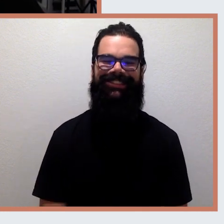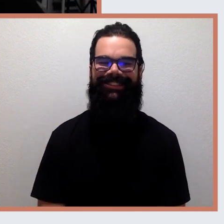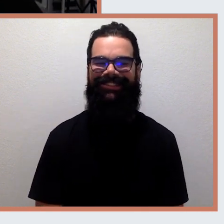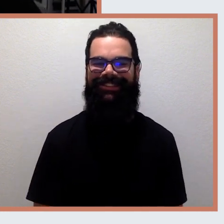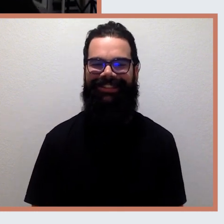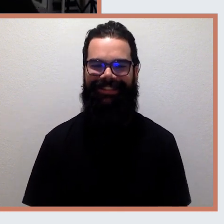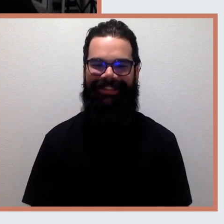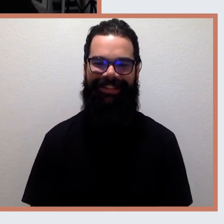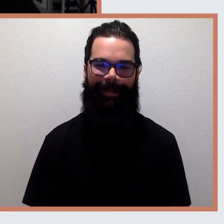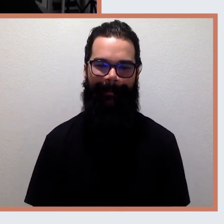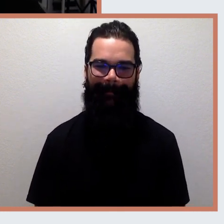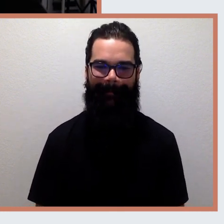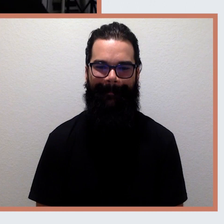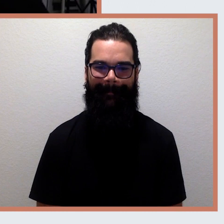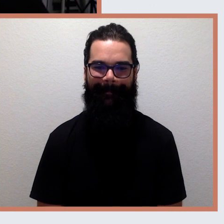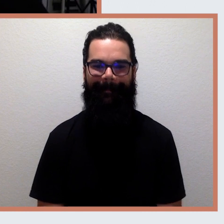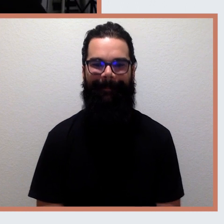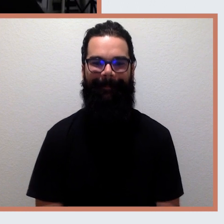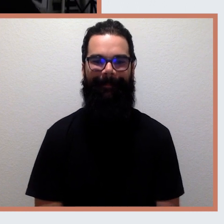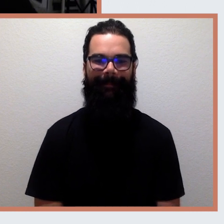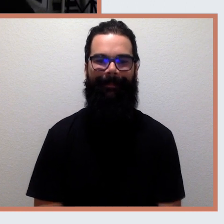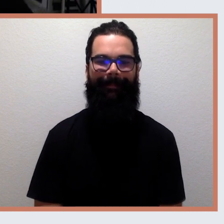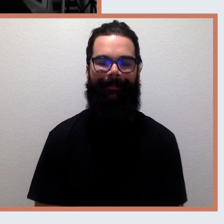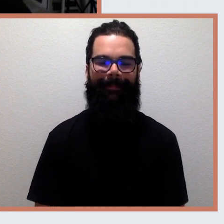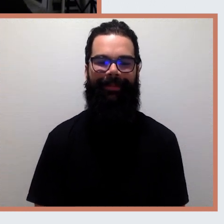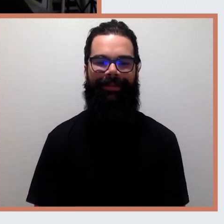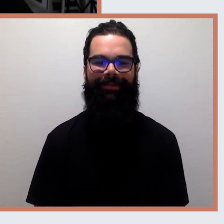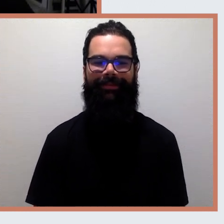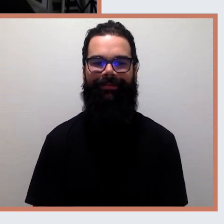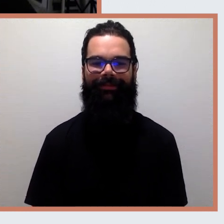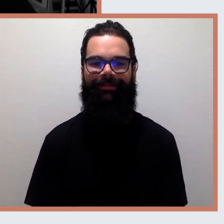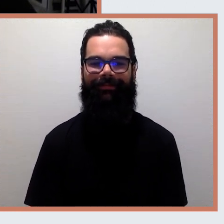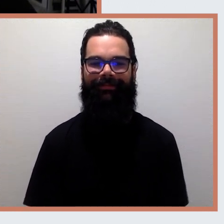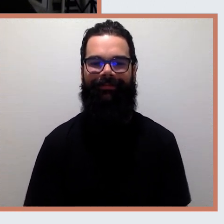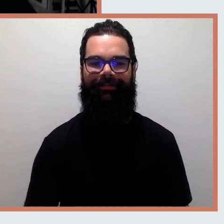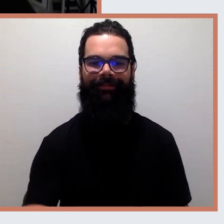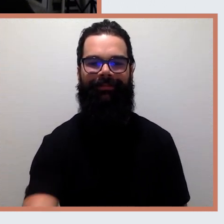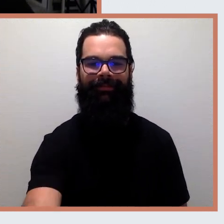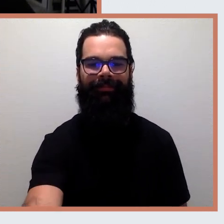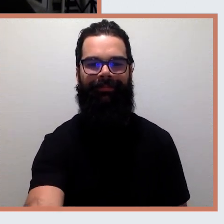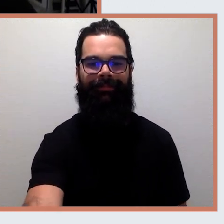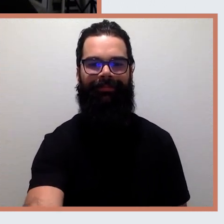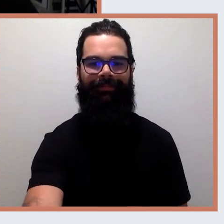No, it's all good for today, but we are really excited to get to know you more, you as an actor,